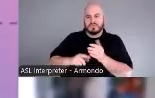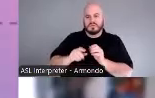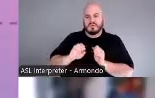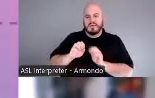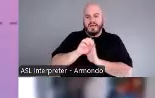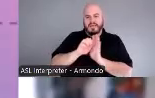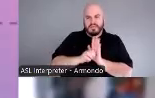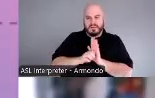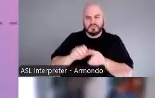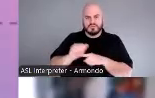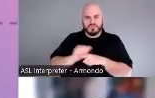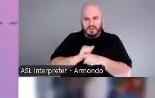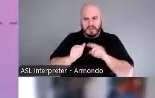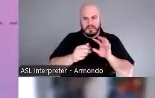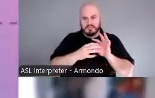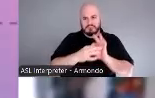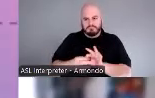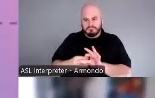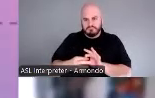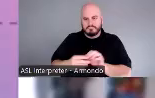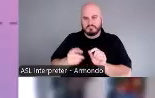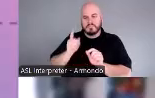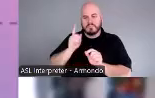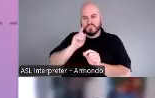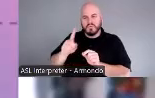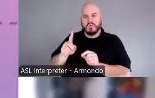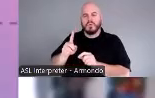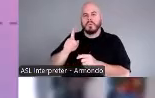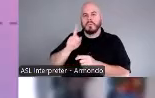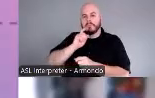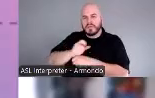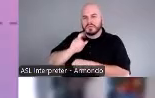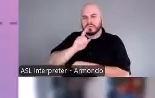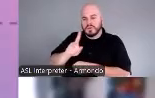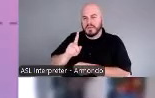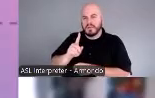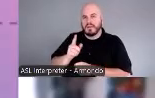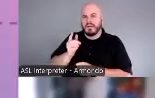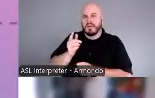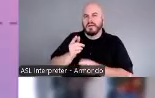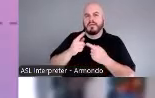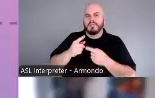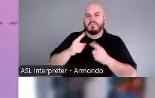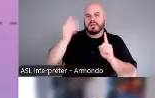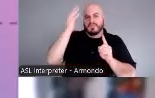And we were orienting this to make sure that we were having effective knowledge translation.